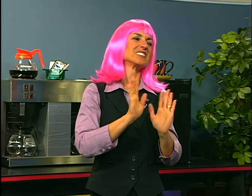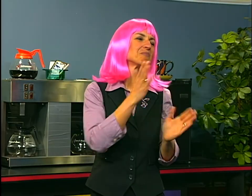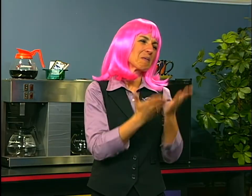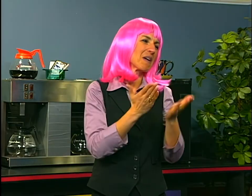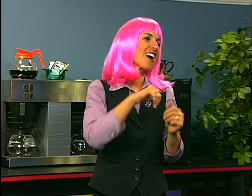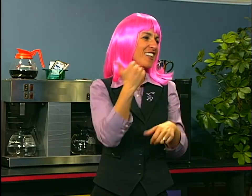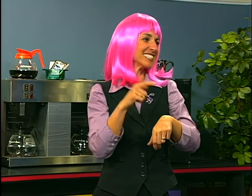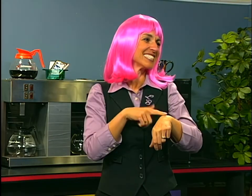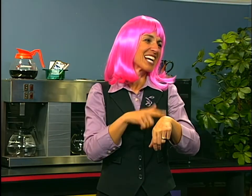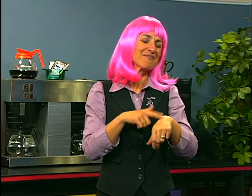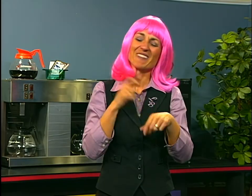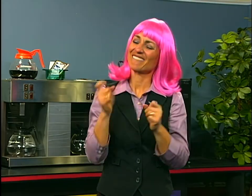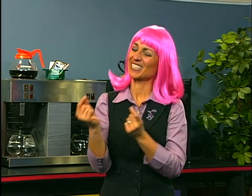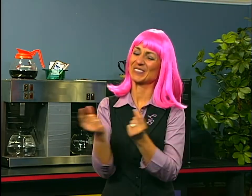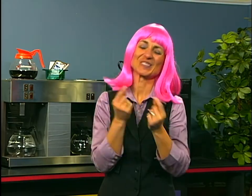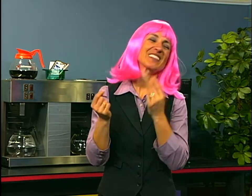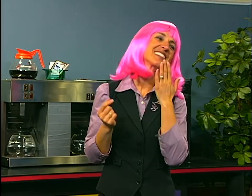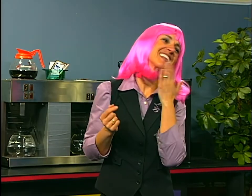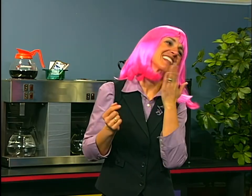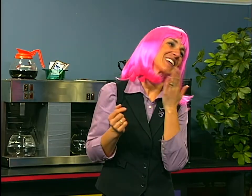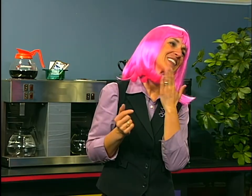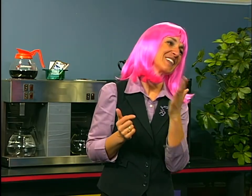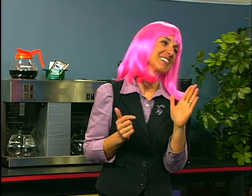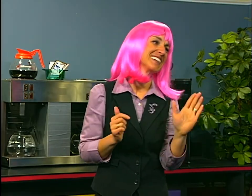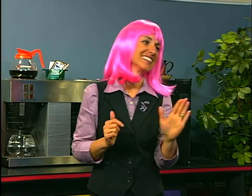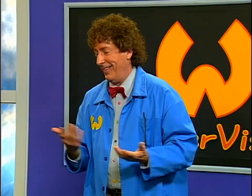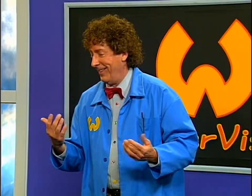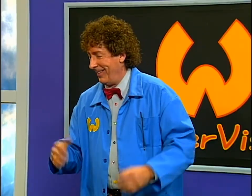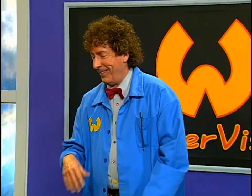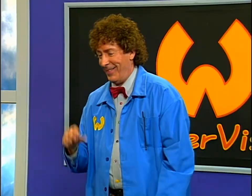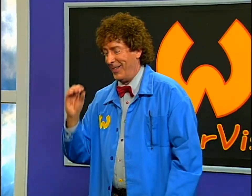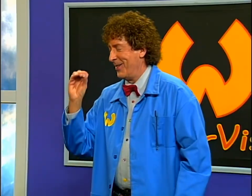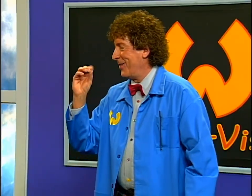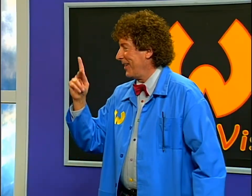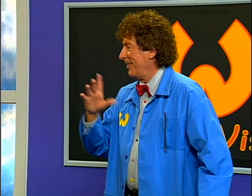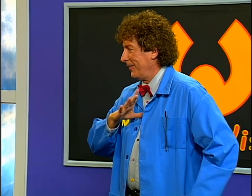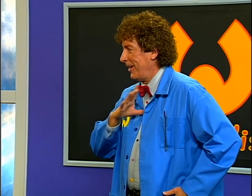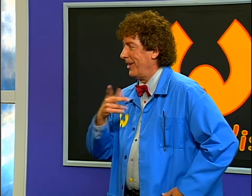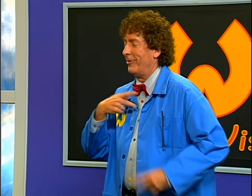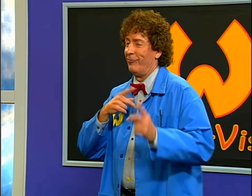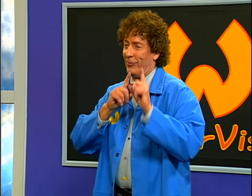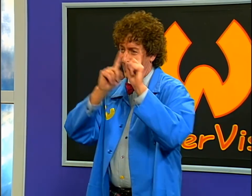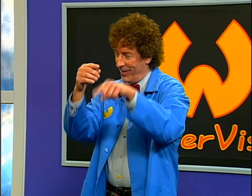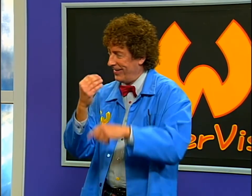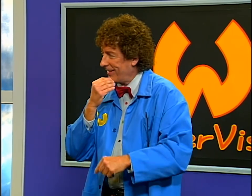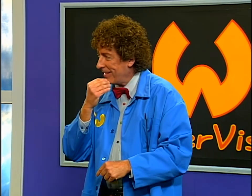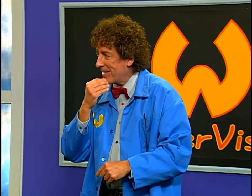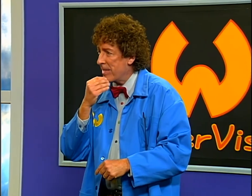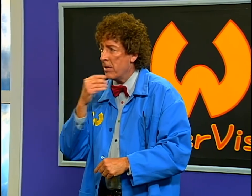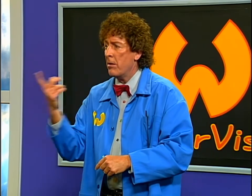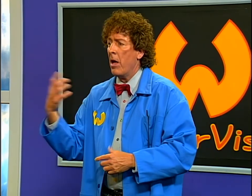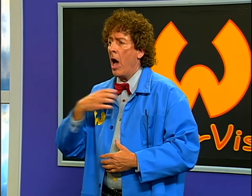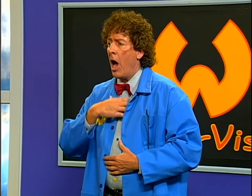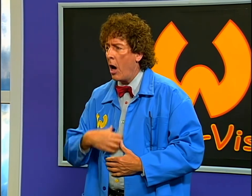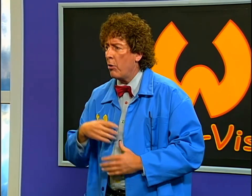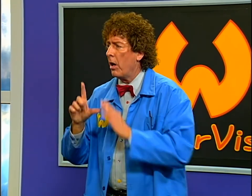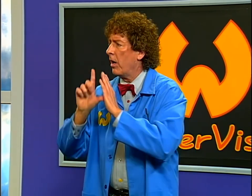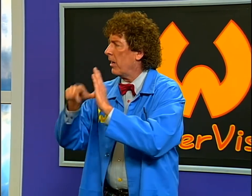IT JUST RUNS ON ITS OWN. JUST IMAGINE, IF WE COULD MAKE THIS WORK THE KIND OF MONEY WE'D SAVE. YEAH.